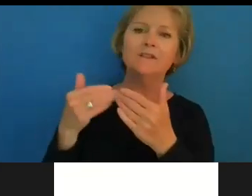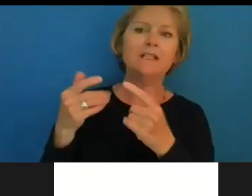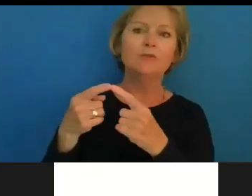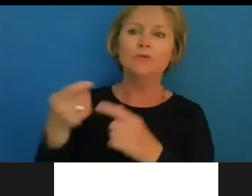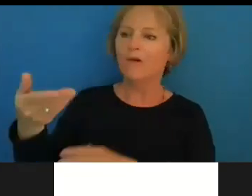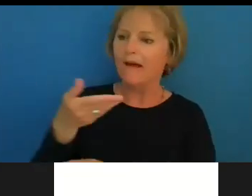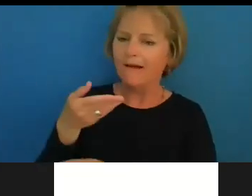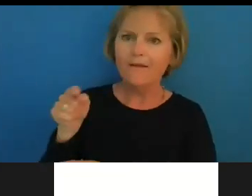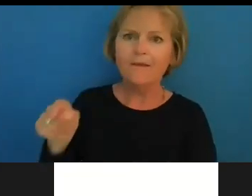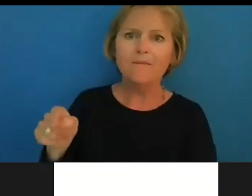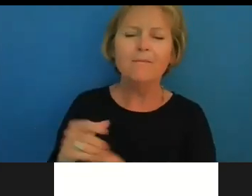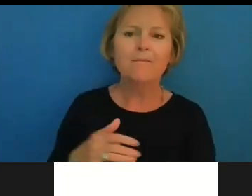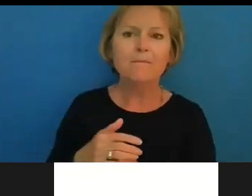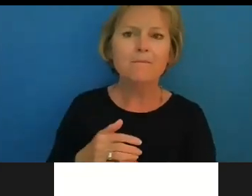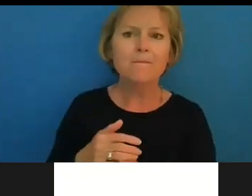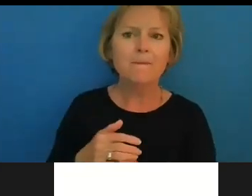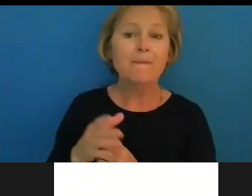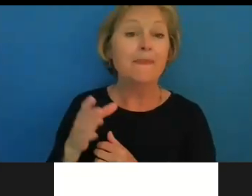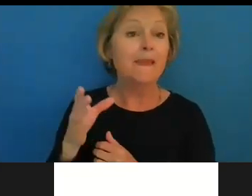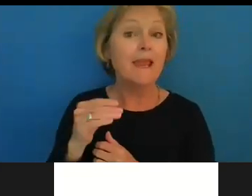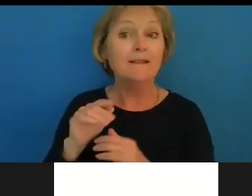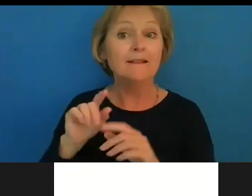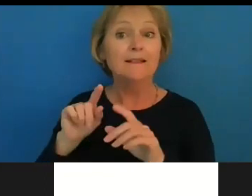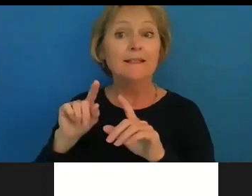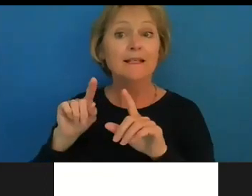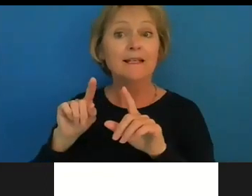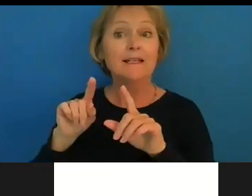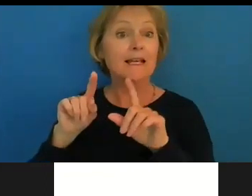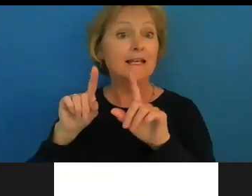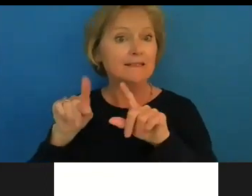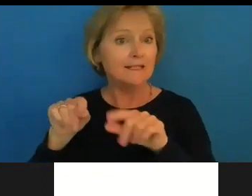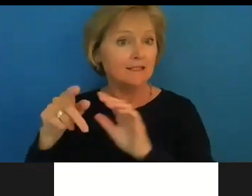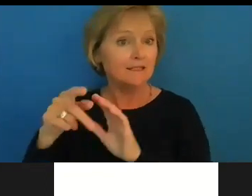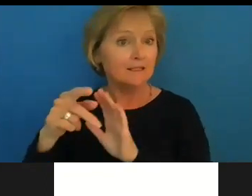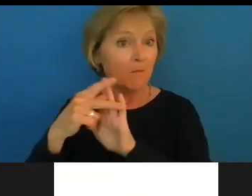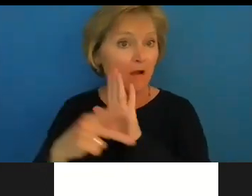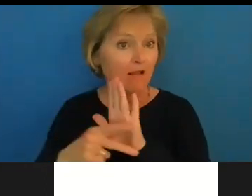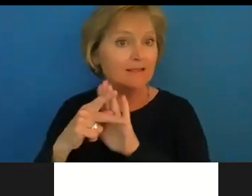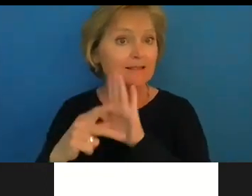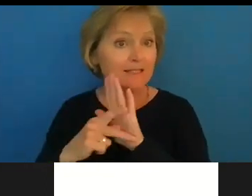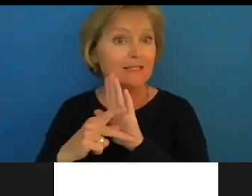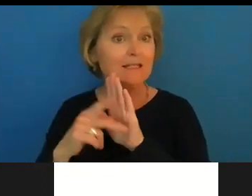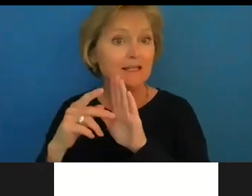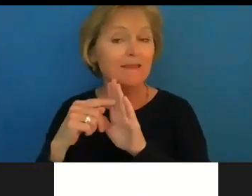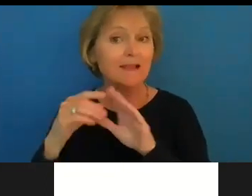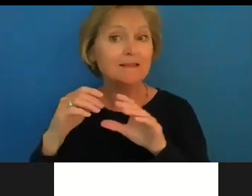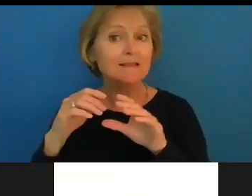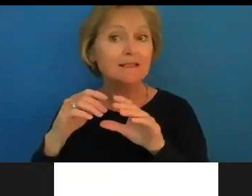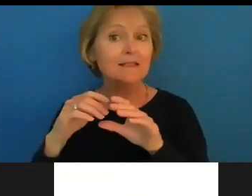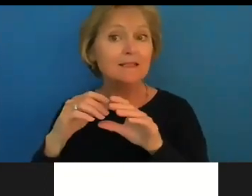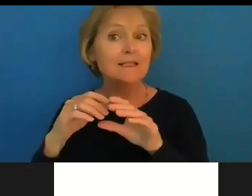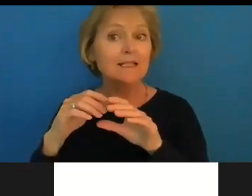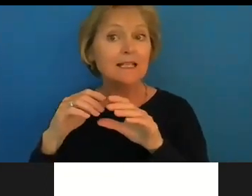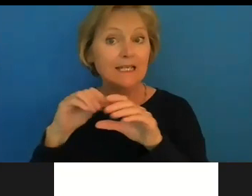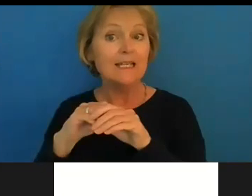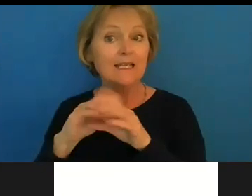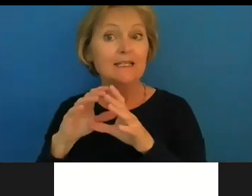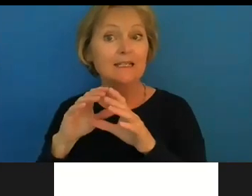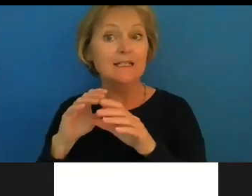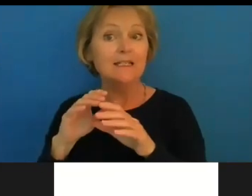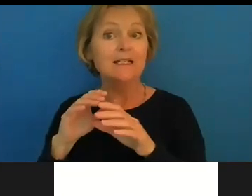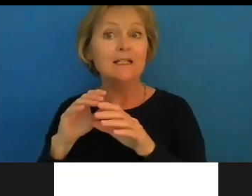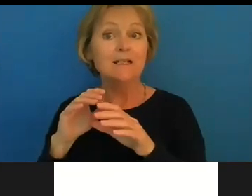And the attendance policies instituted, especially in universities, are ableist.